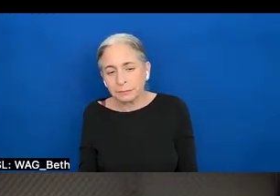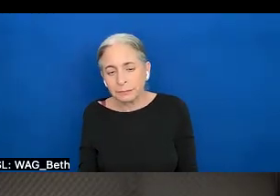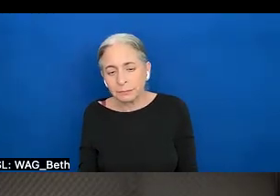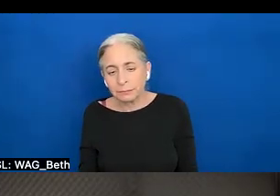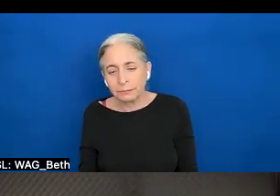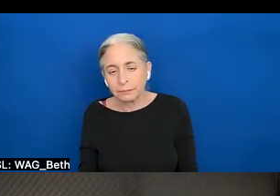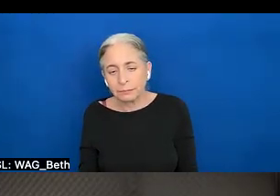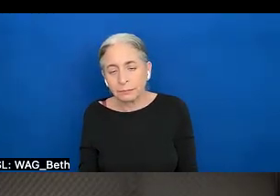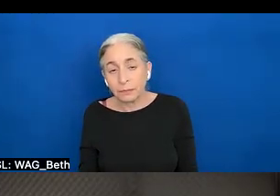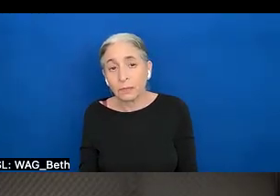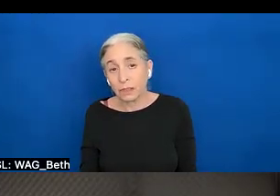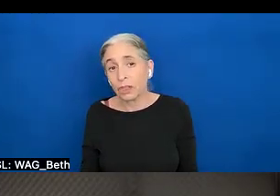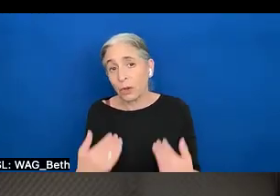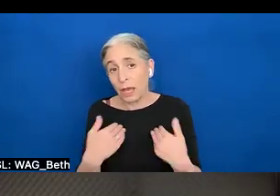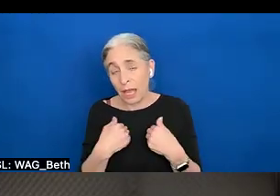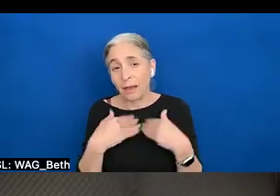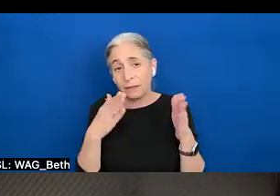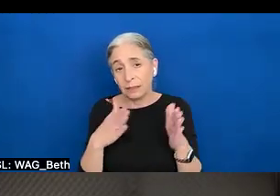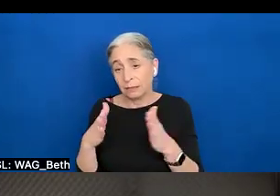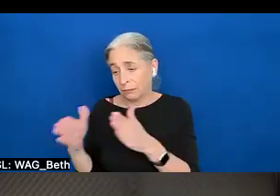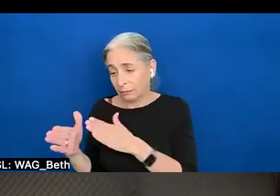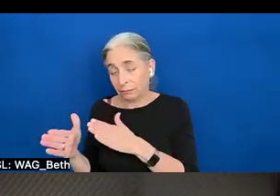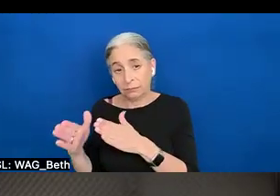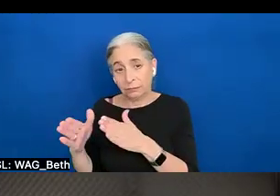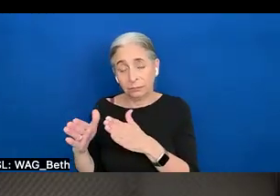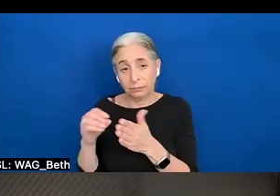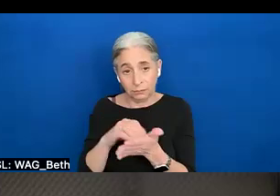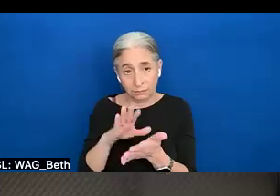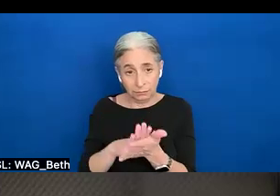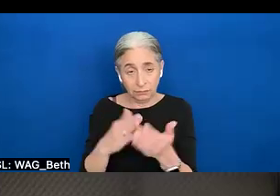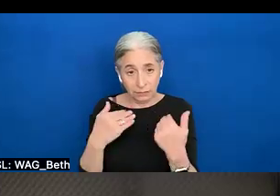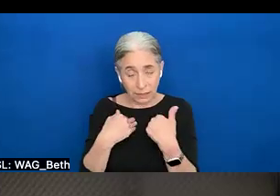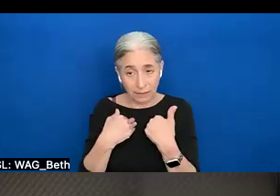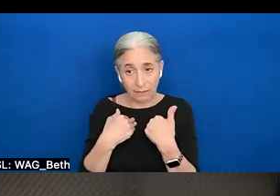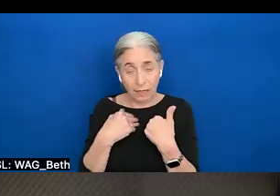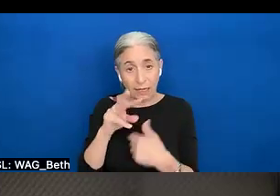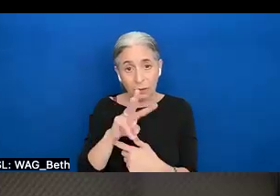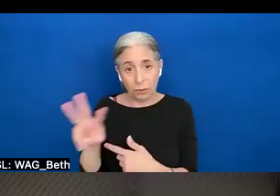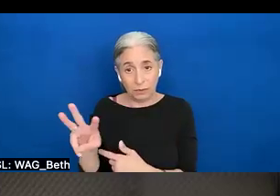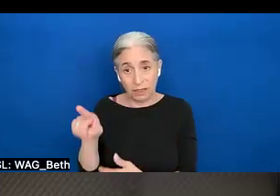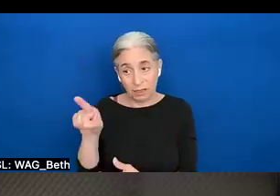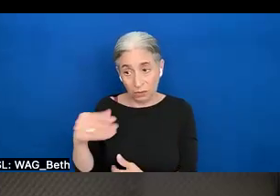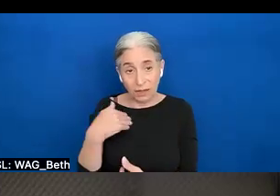Well, there are preparation documents on our website.